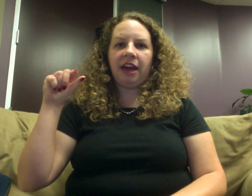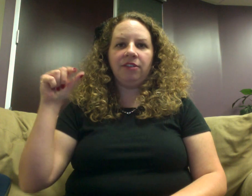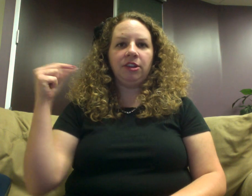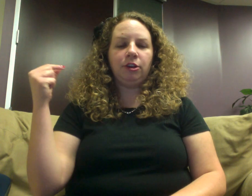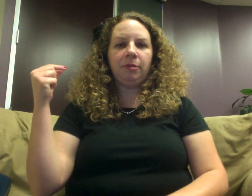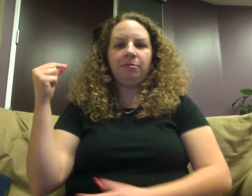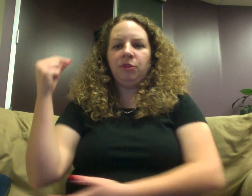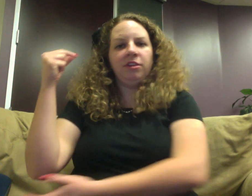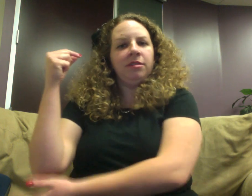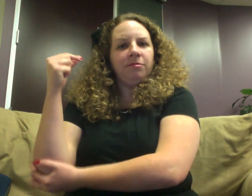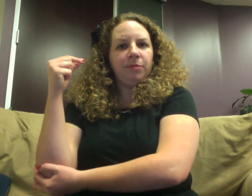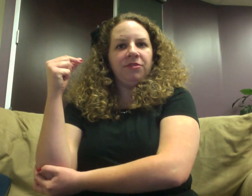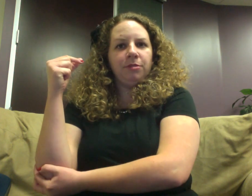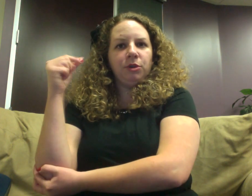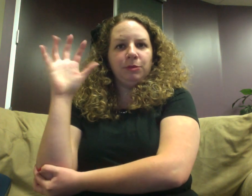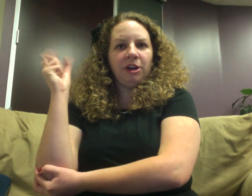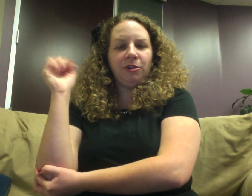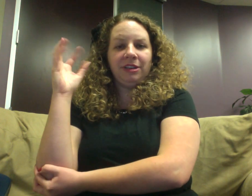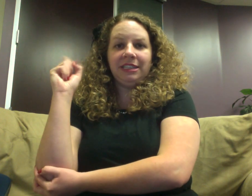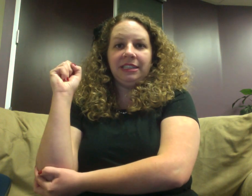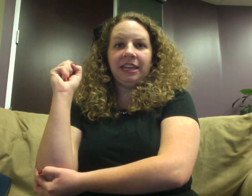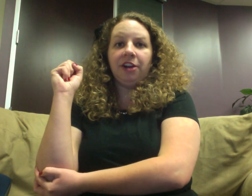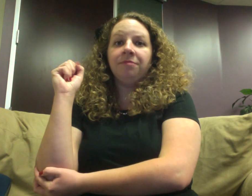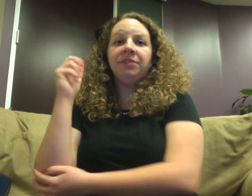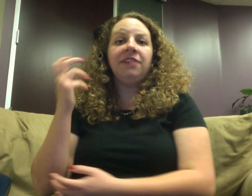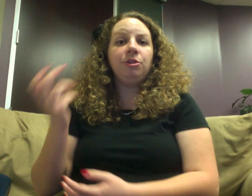have a little bit of movement, but for the most part you're going to stay here. If you